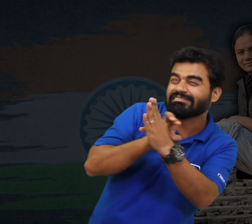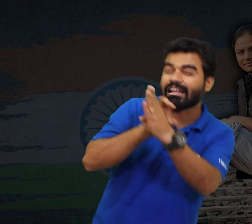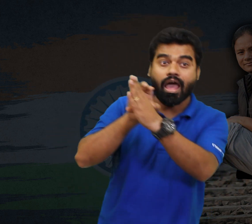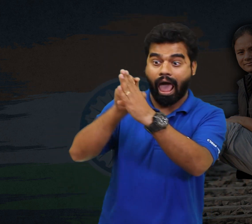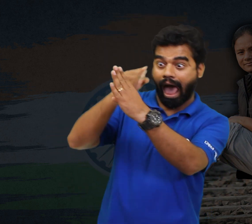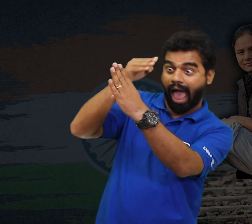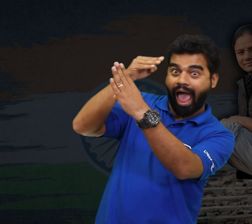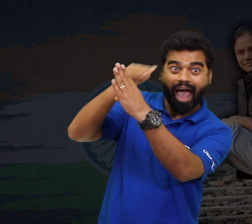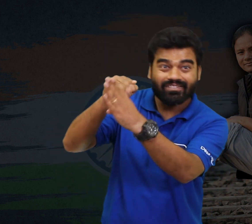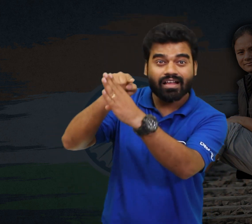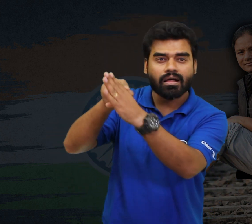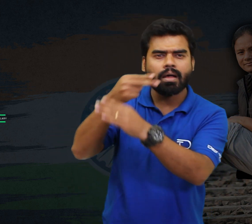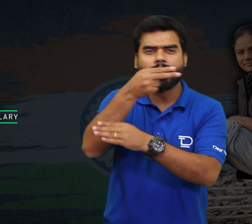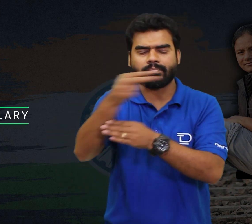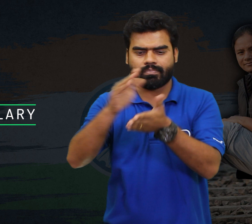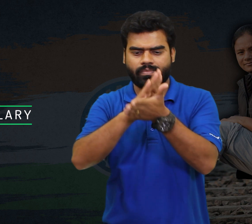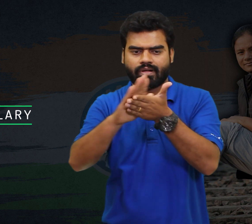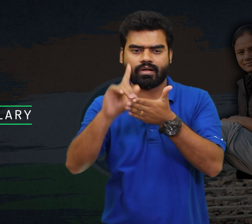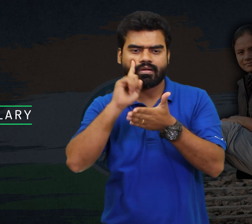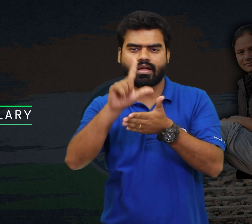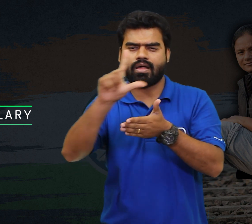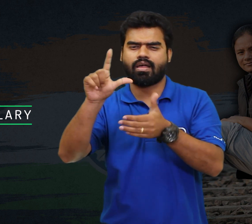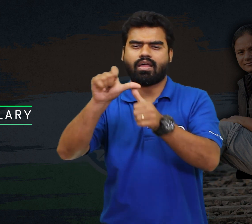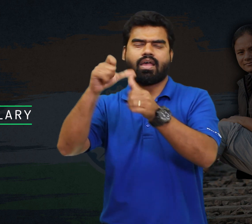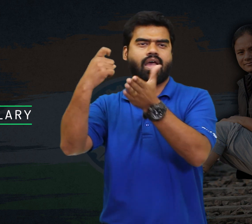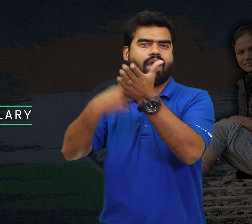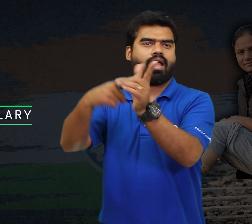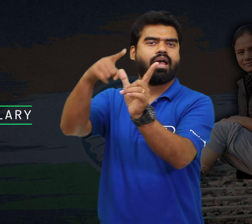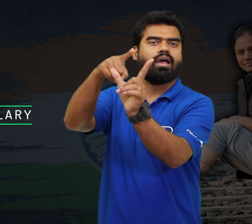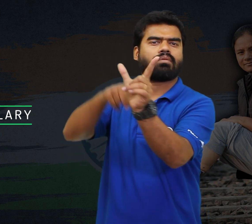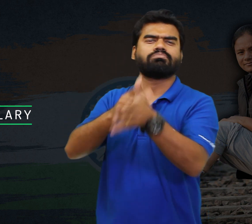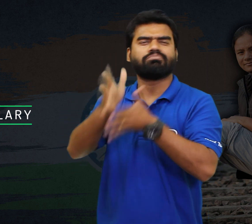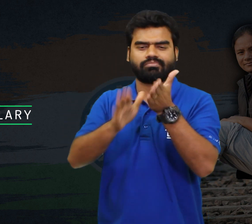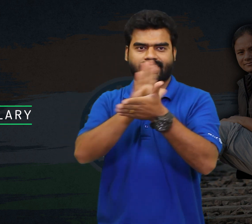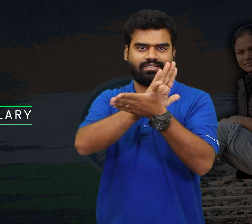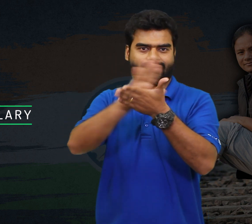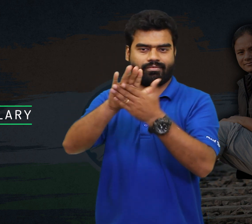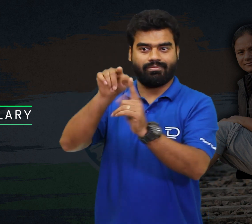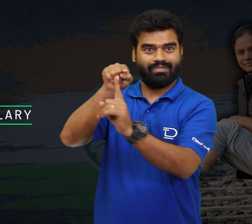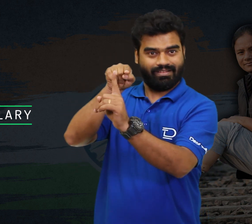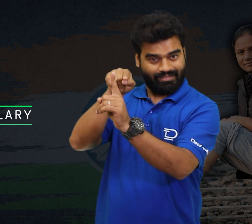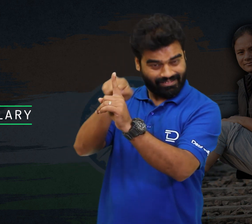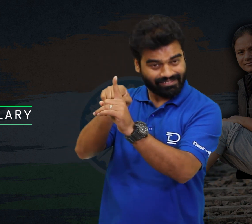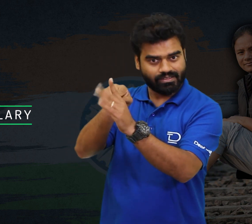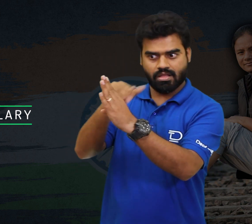While reaching the Hillary’s stop